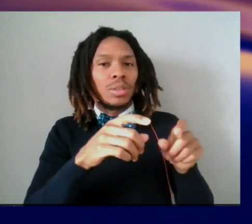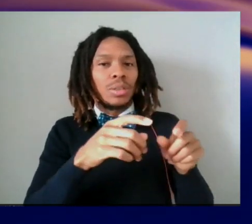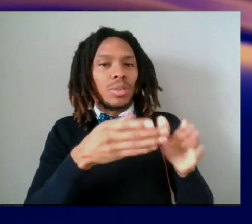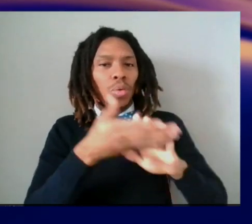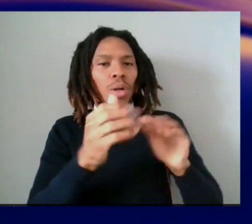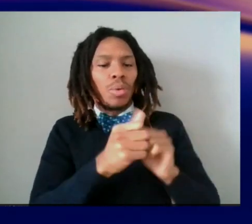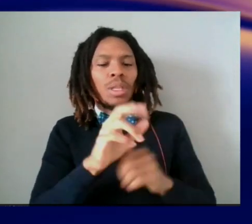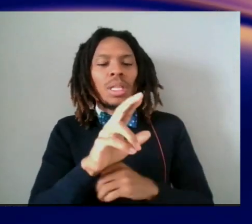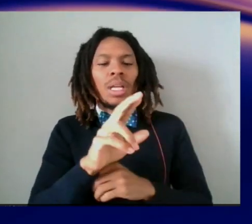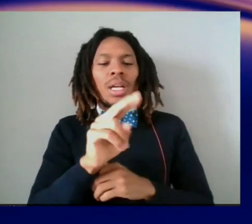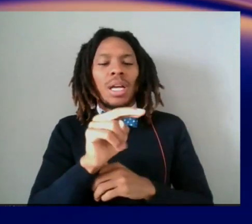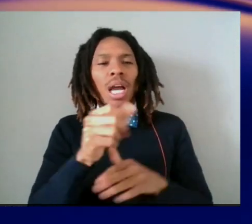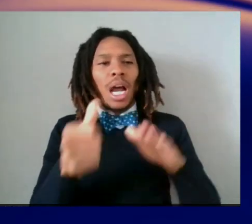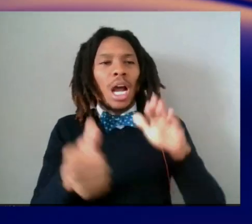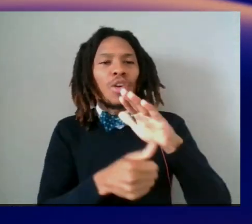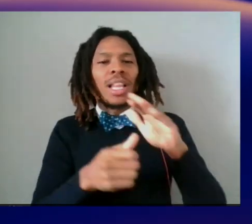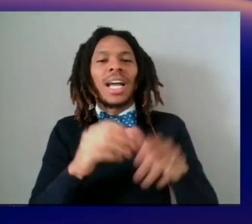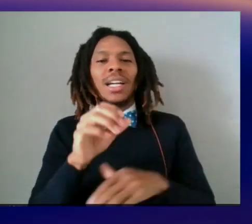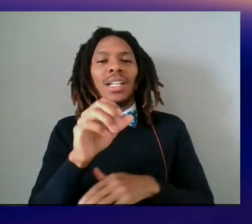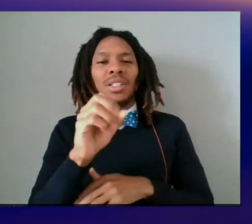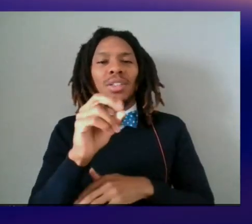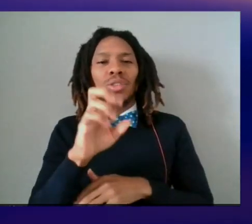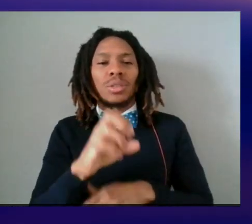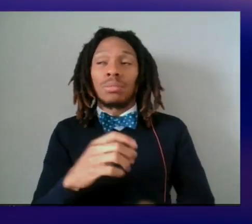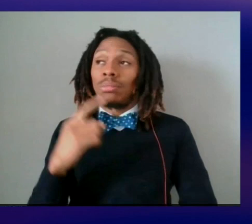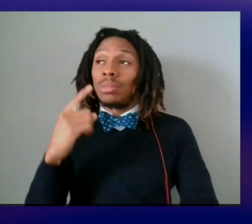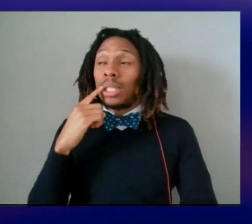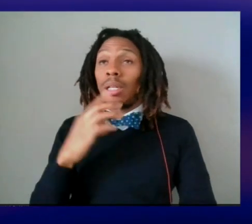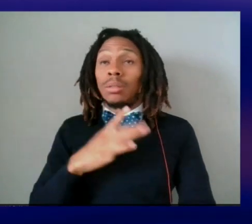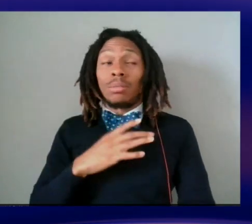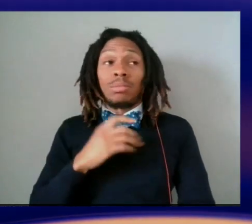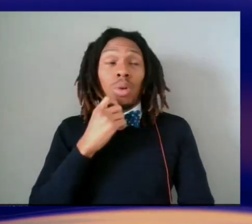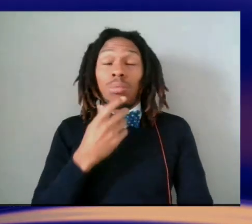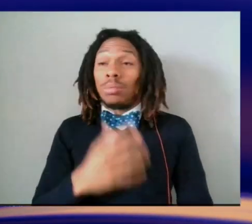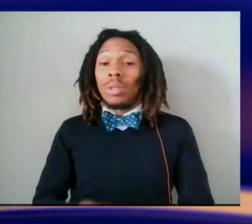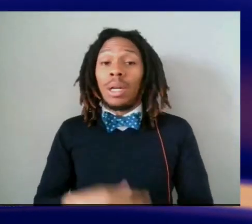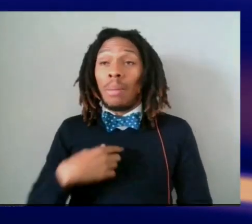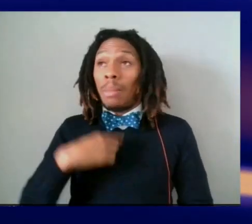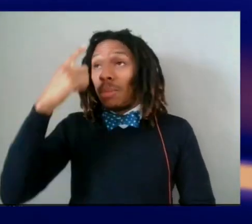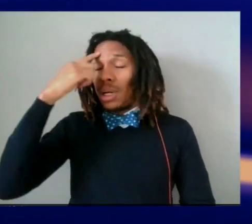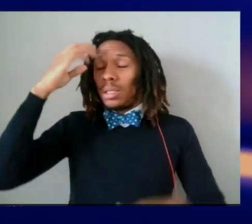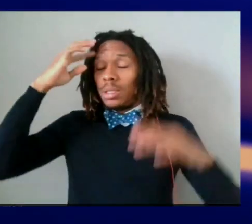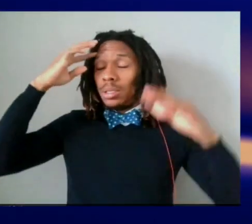Okay, that sounds pretty cool. (chuckles) I'm still trying to wrap my mind on the idea of these queries